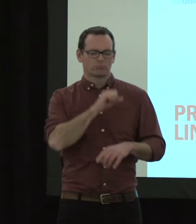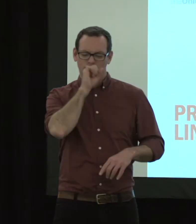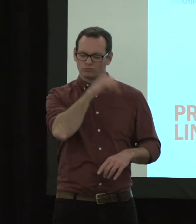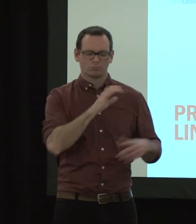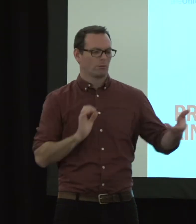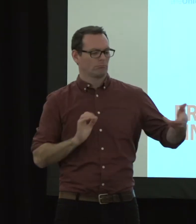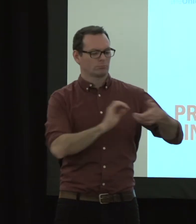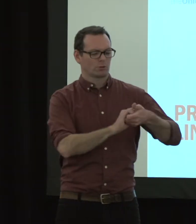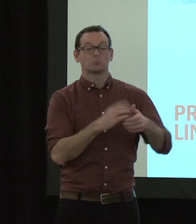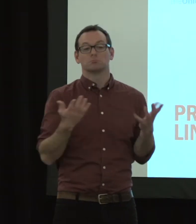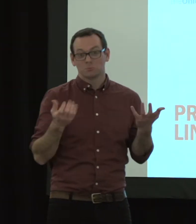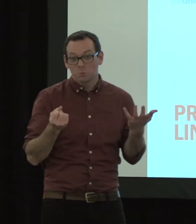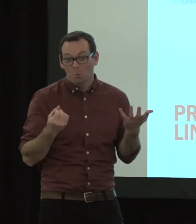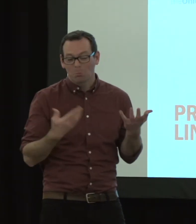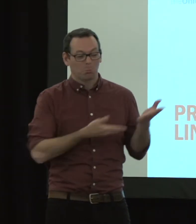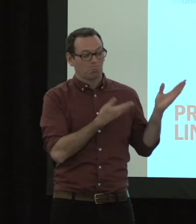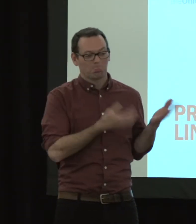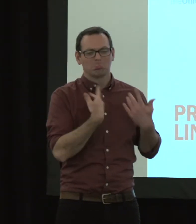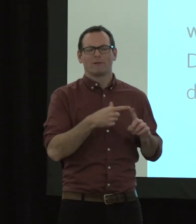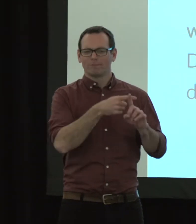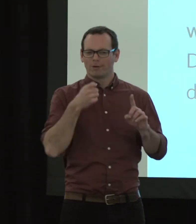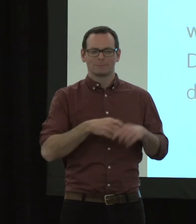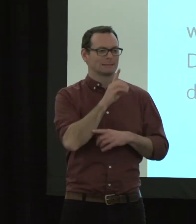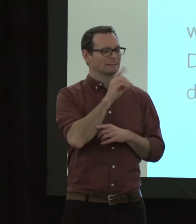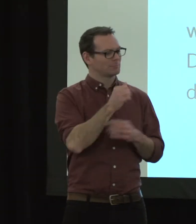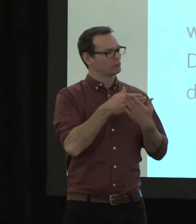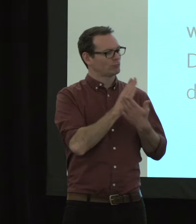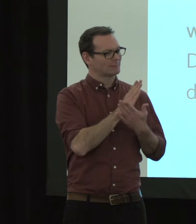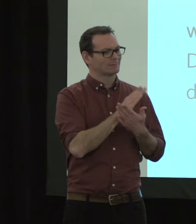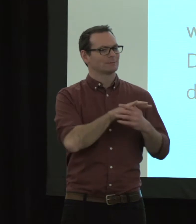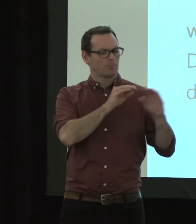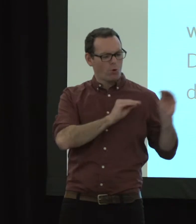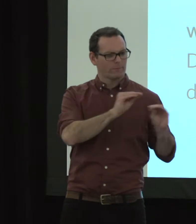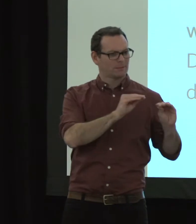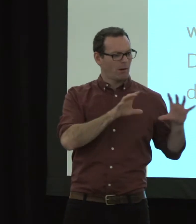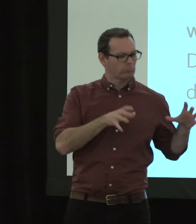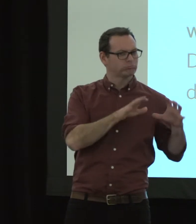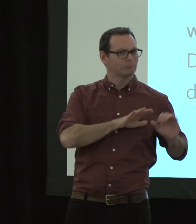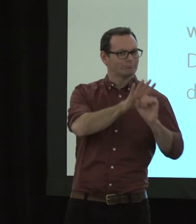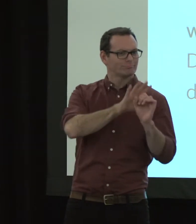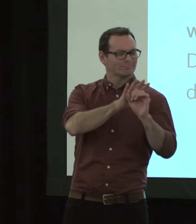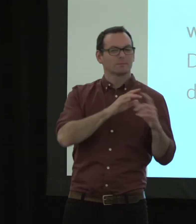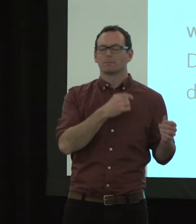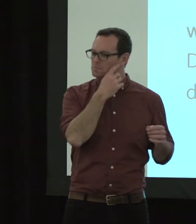he's kind of become a partner with our injured workers movement in Ontario.